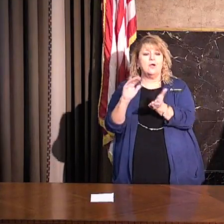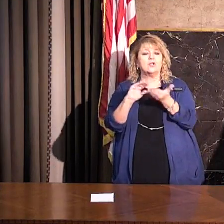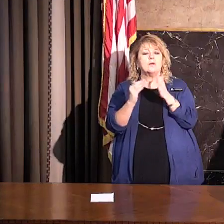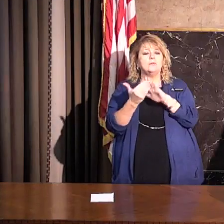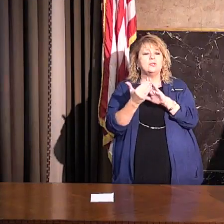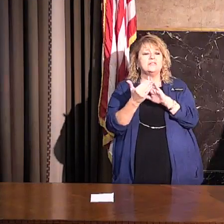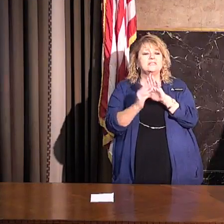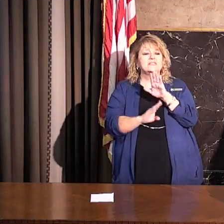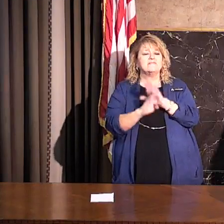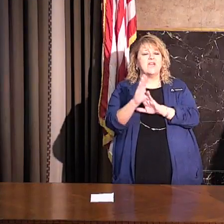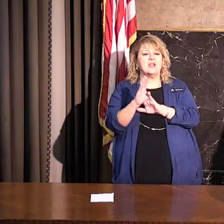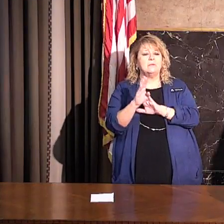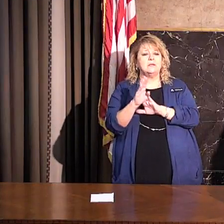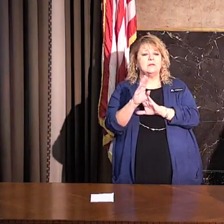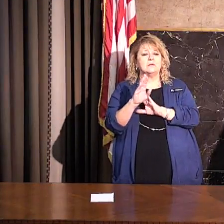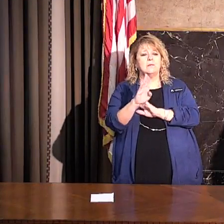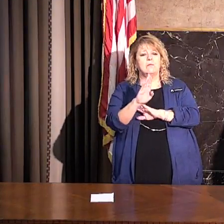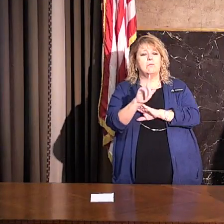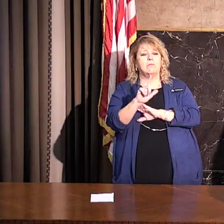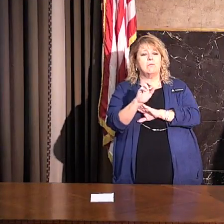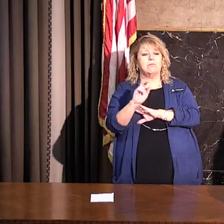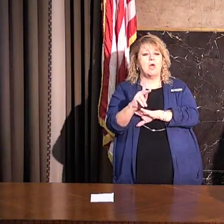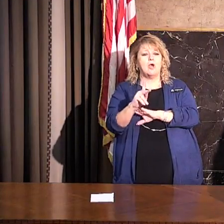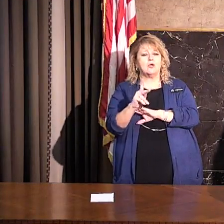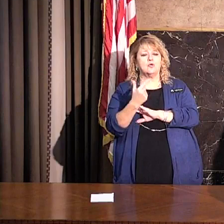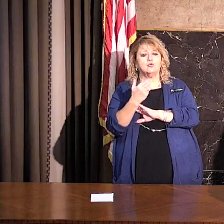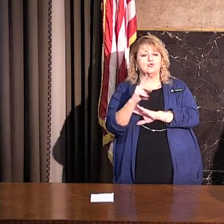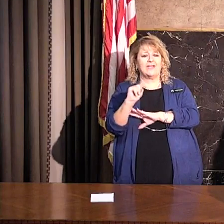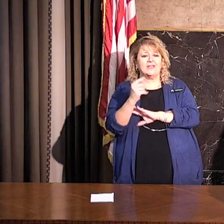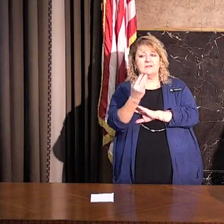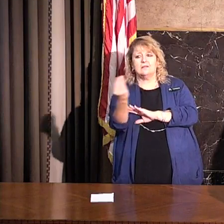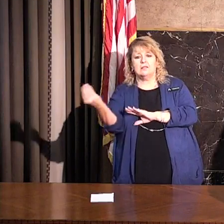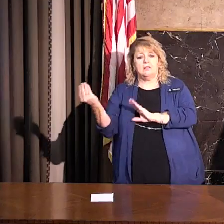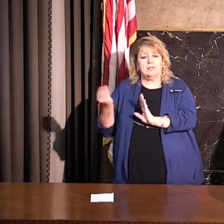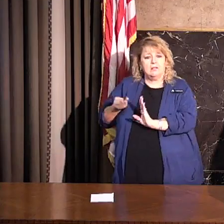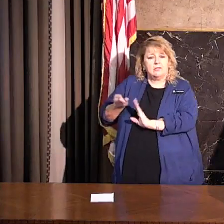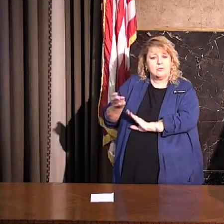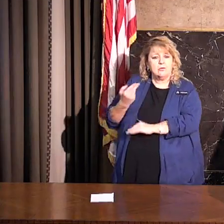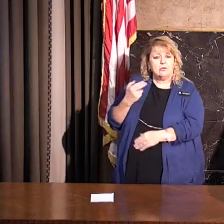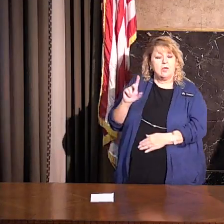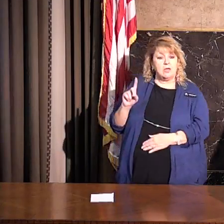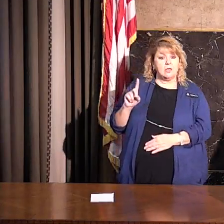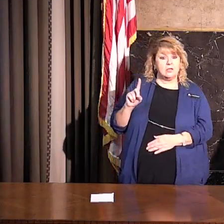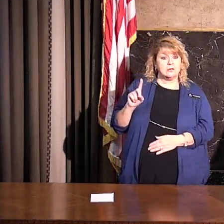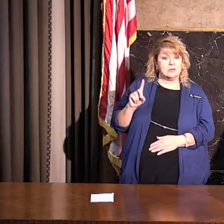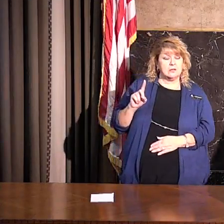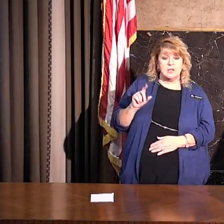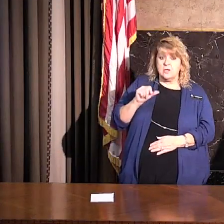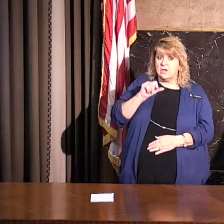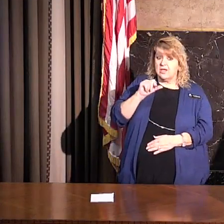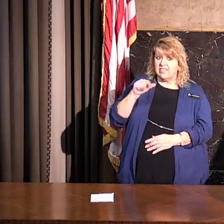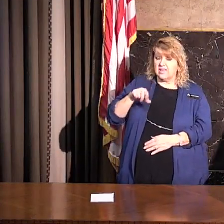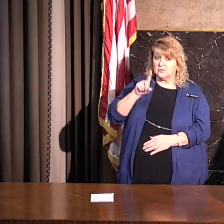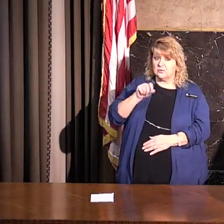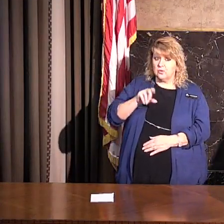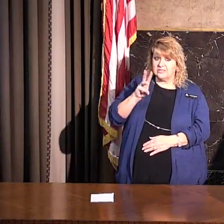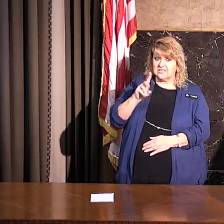development block grant disaster recovery of funding that would flow through HD, no